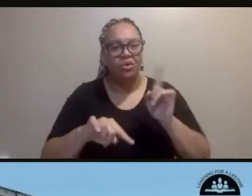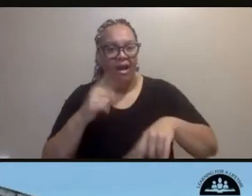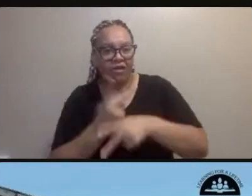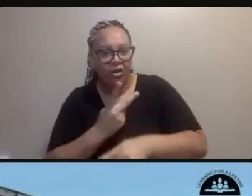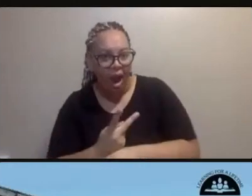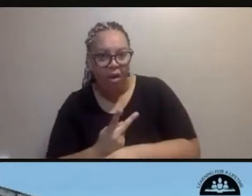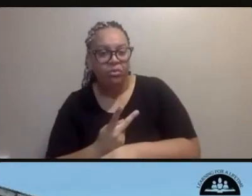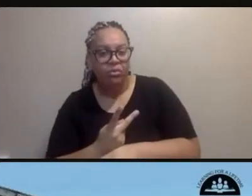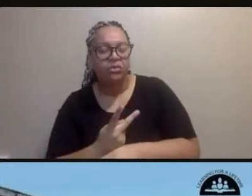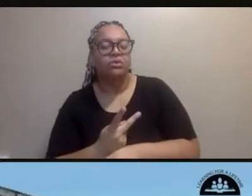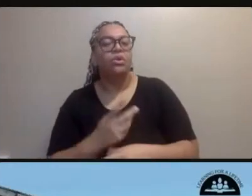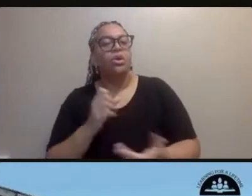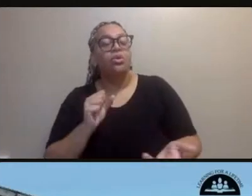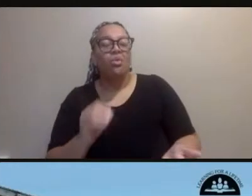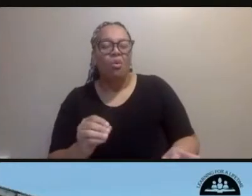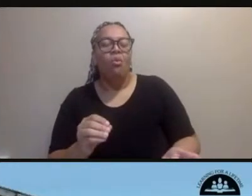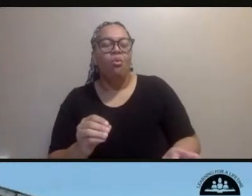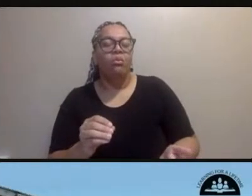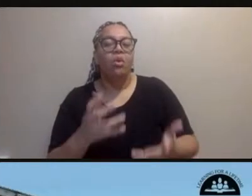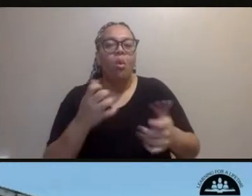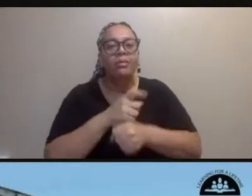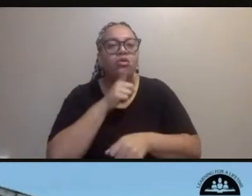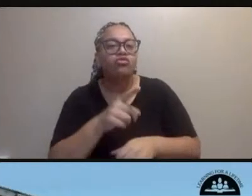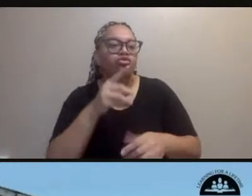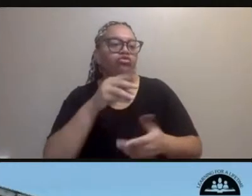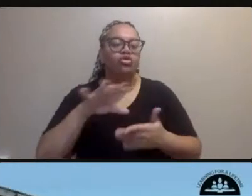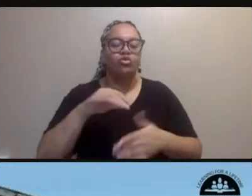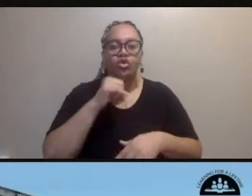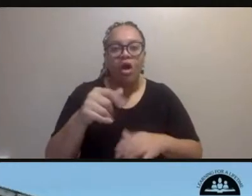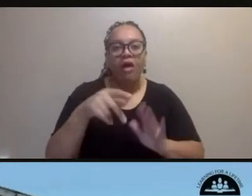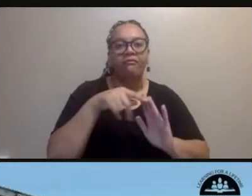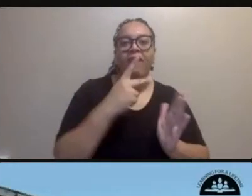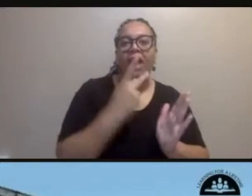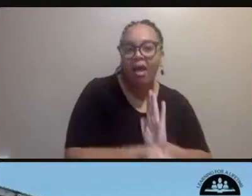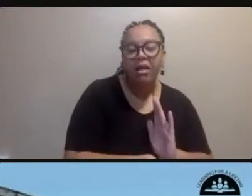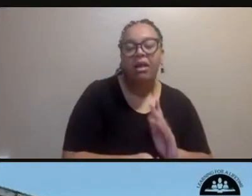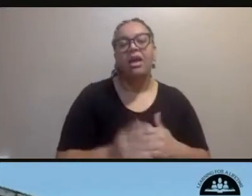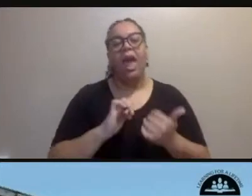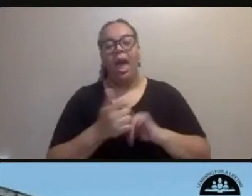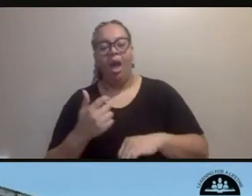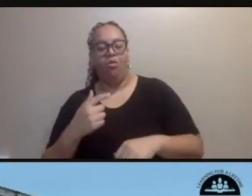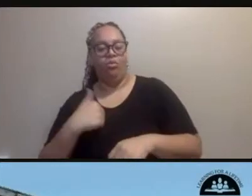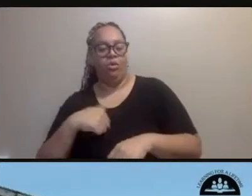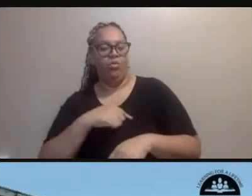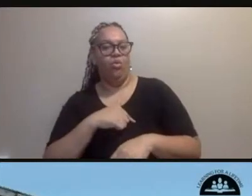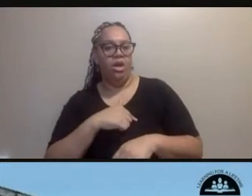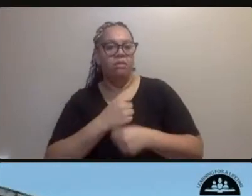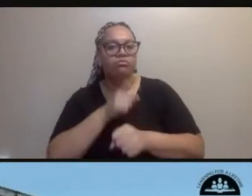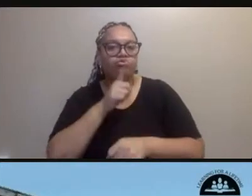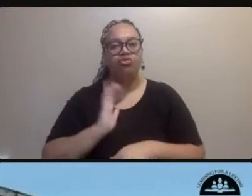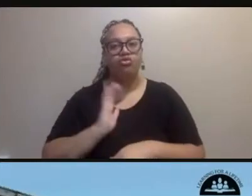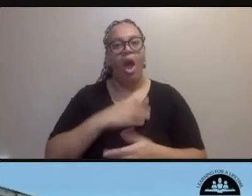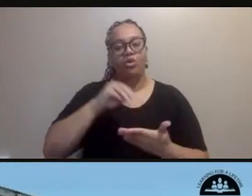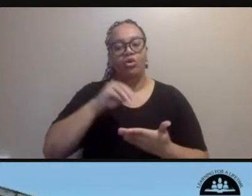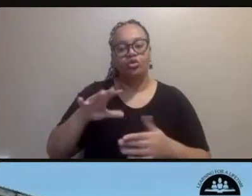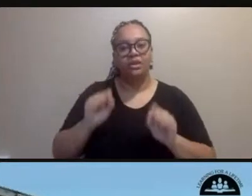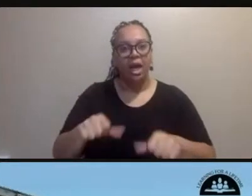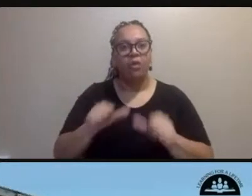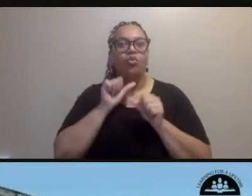STUDENTS THRIVE. I MEAN IT'S A GREAT NUMBER TO FIGURE OUT HEY, HOW WHERE ARE WE REALLY FAILING OUR STUDENTS?